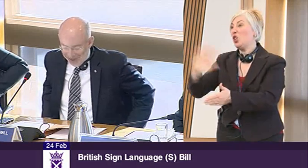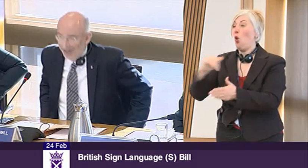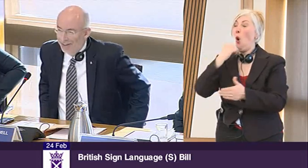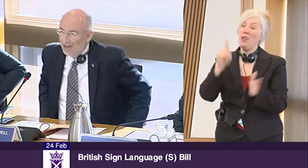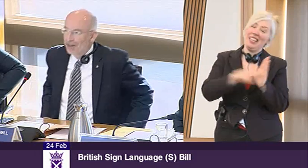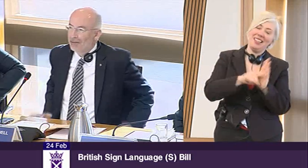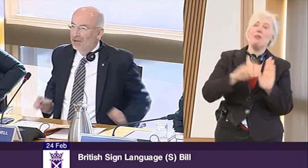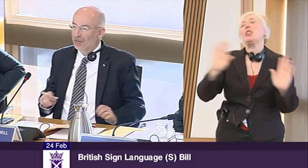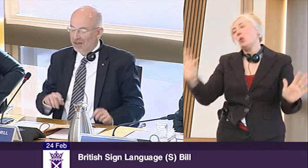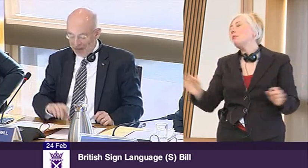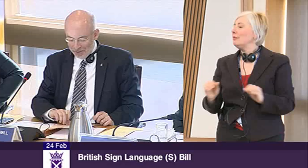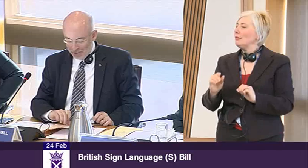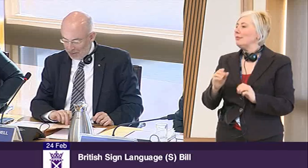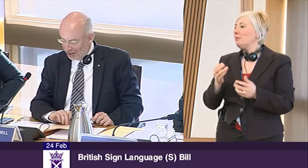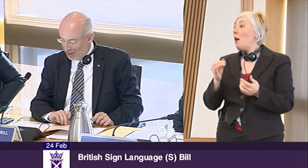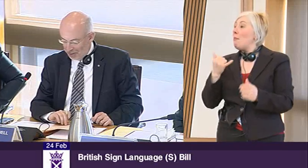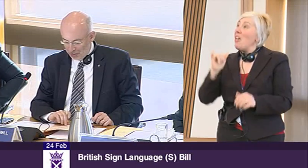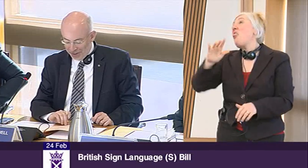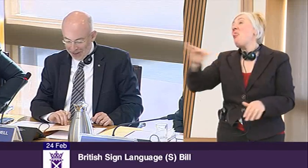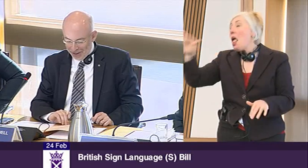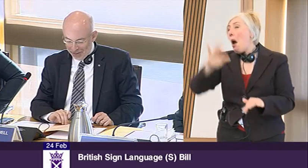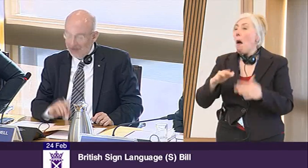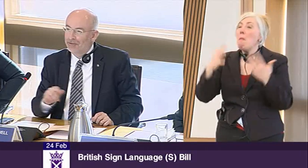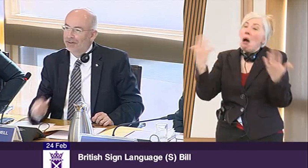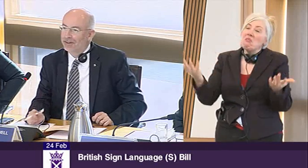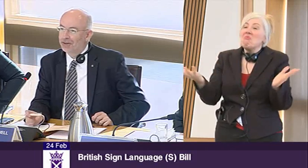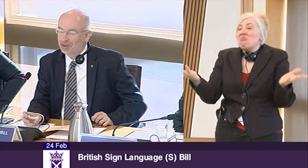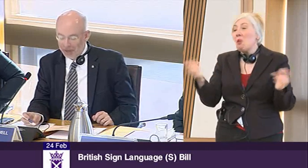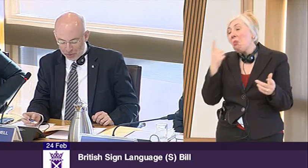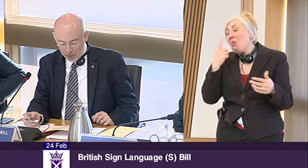services. It might not be the case that we hear about that end of the spectrum.